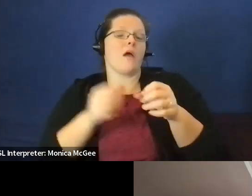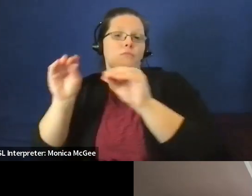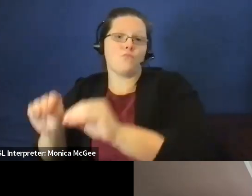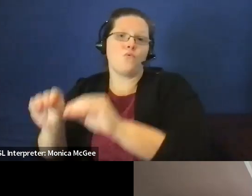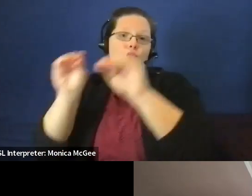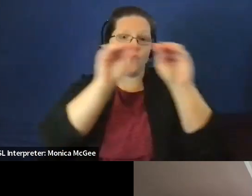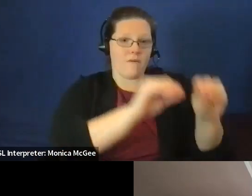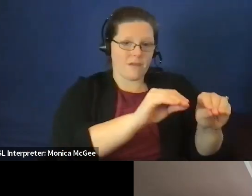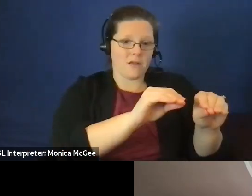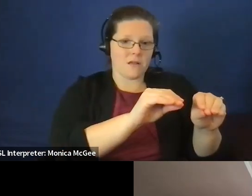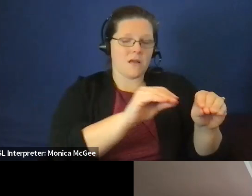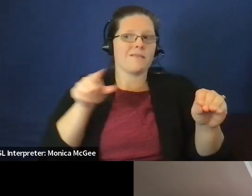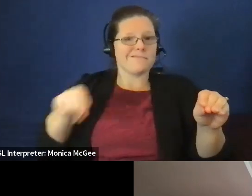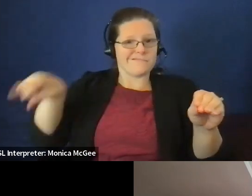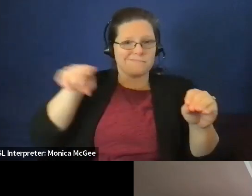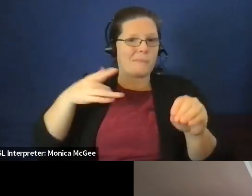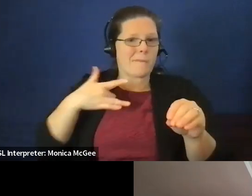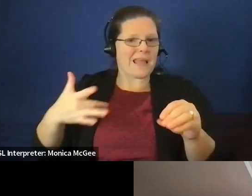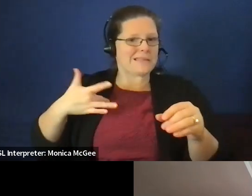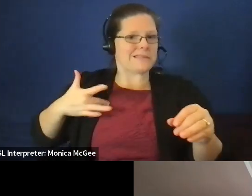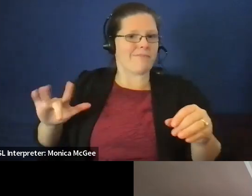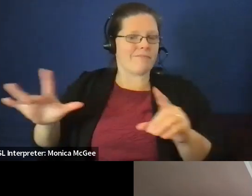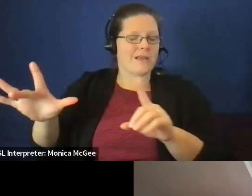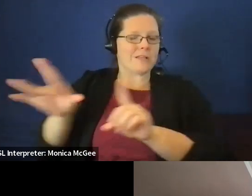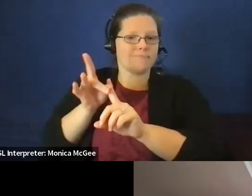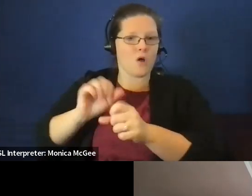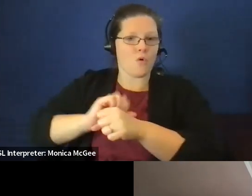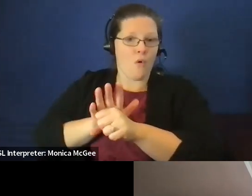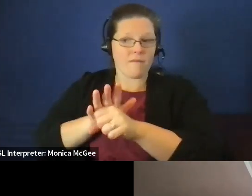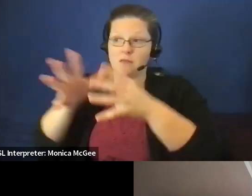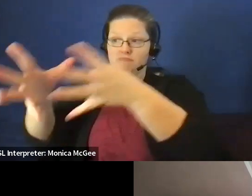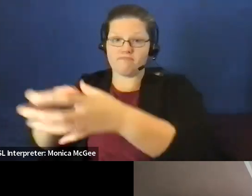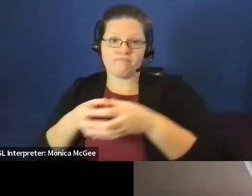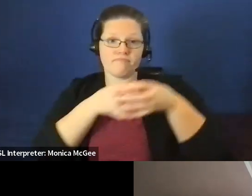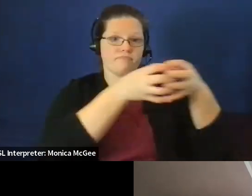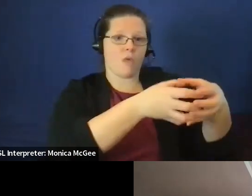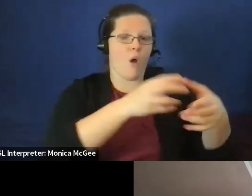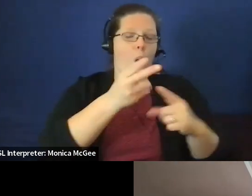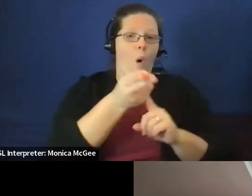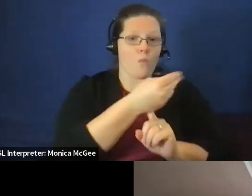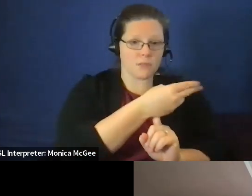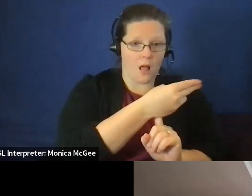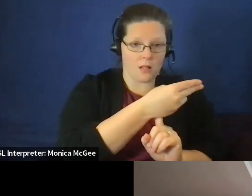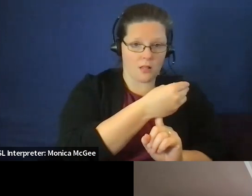MOU's you will find in the tool kit